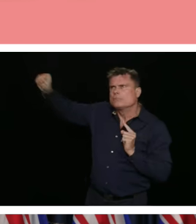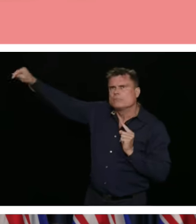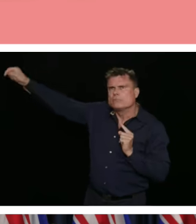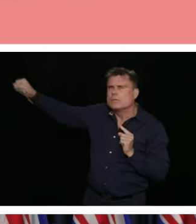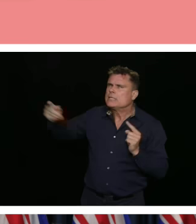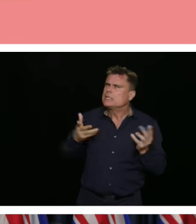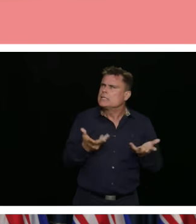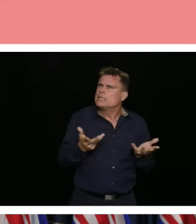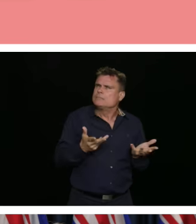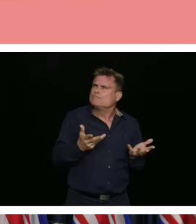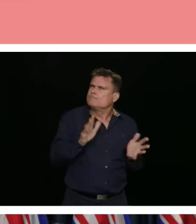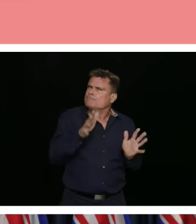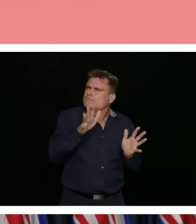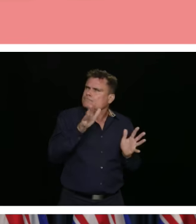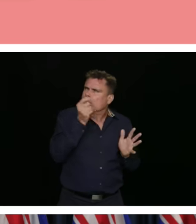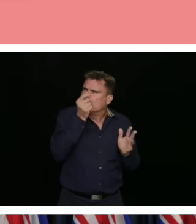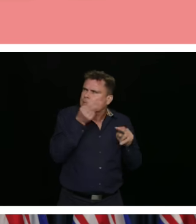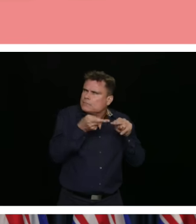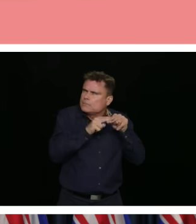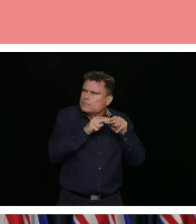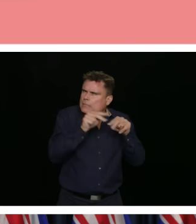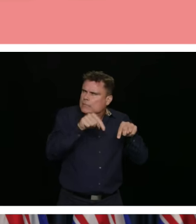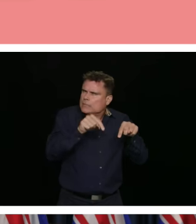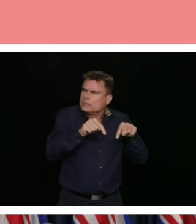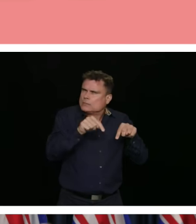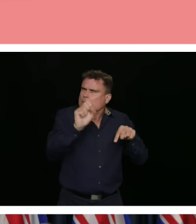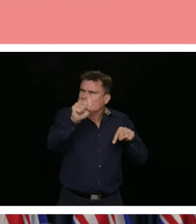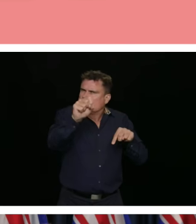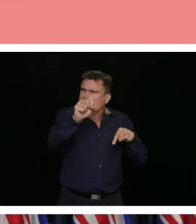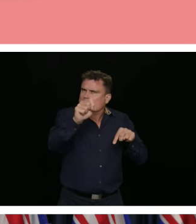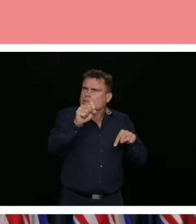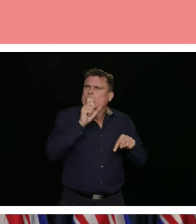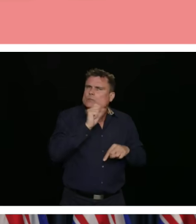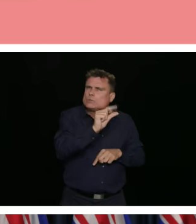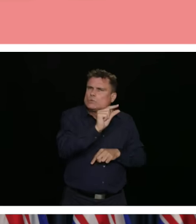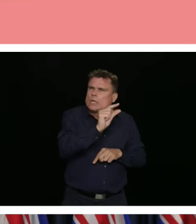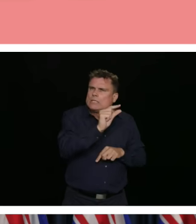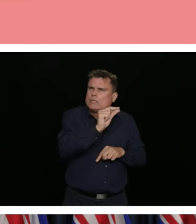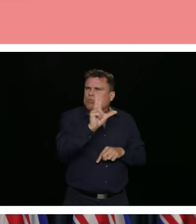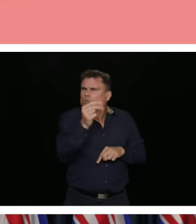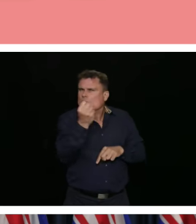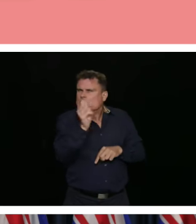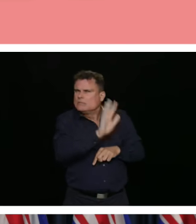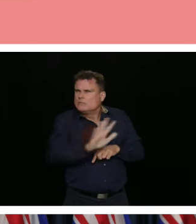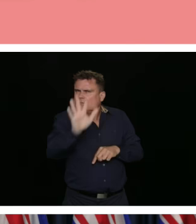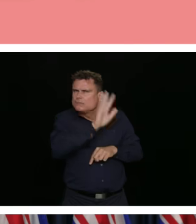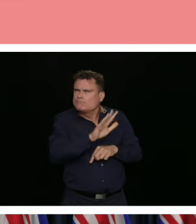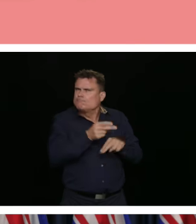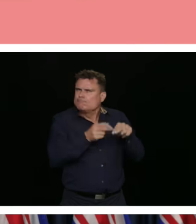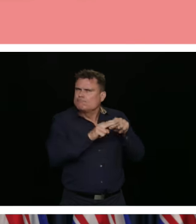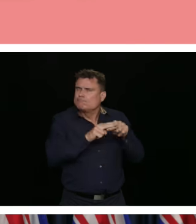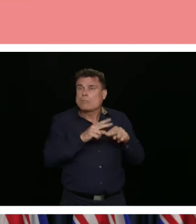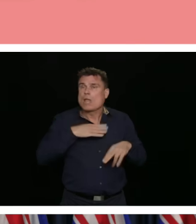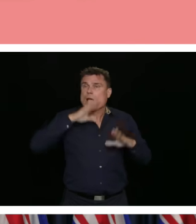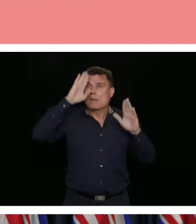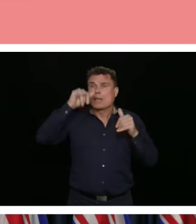BC's Provincial Health Officer. This is our COVID-19 briefing for Monday, July 20 for British Columbia. We're honoured to